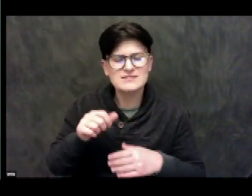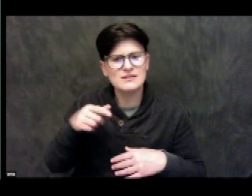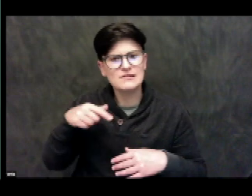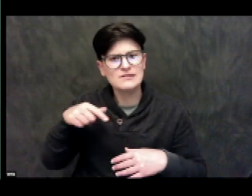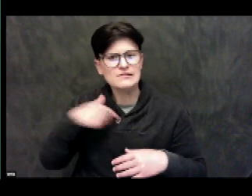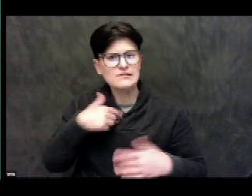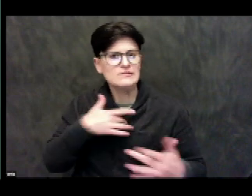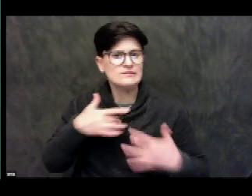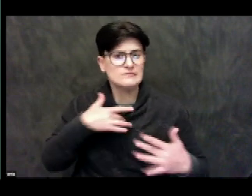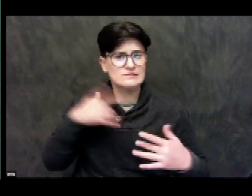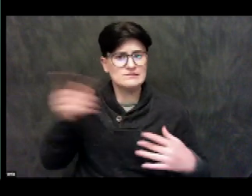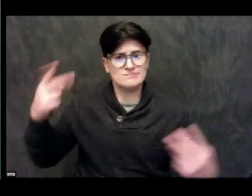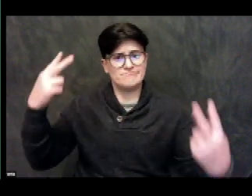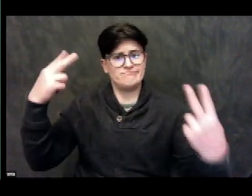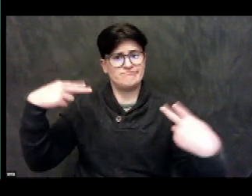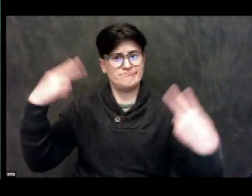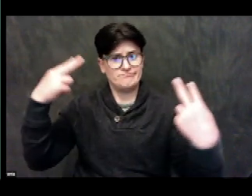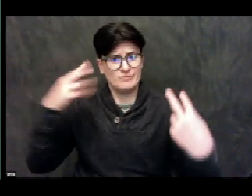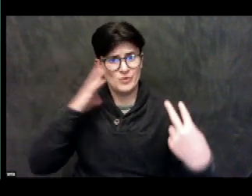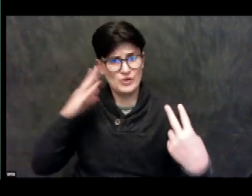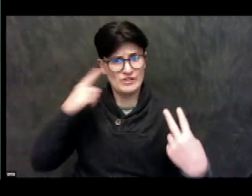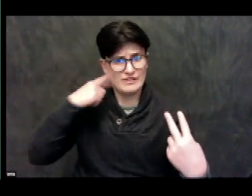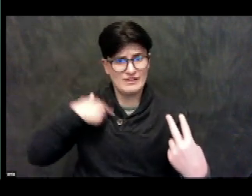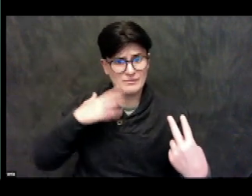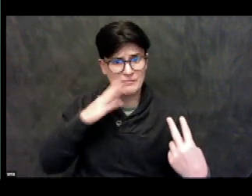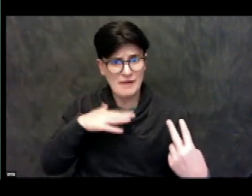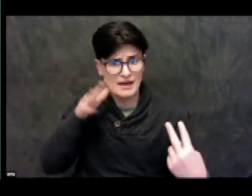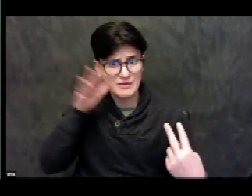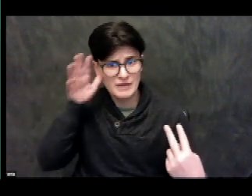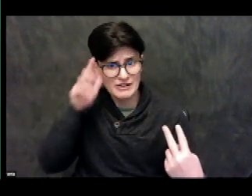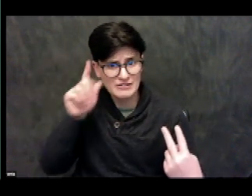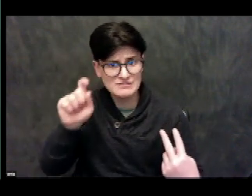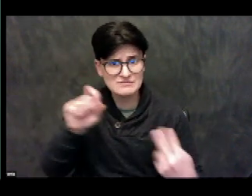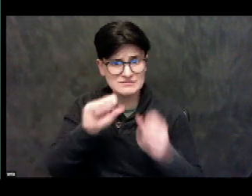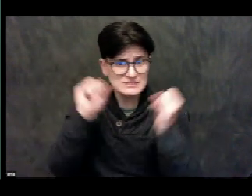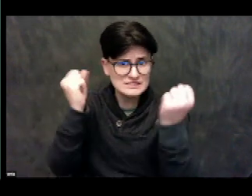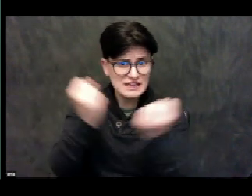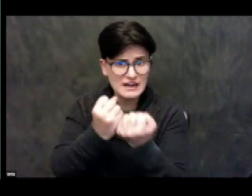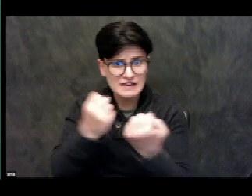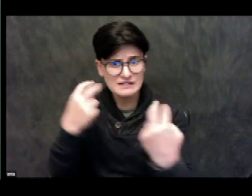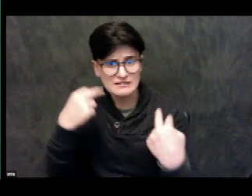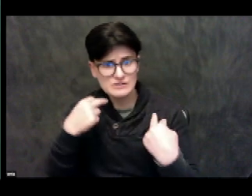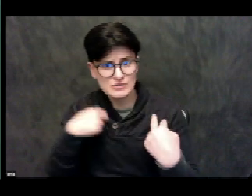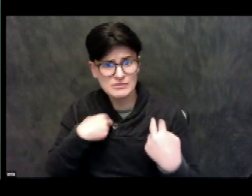Unfortunately, there are definitely known stories about how health care providers,